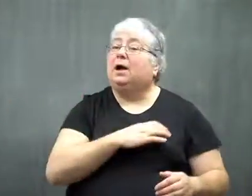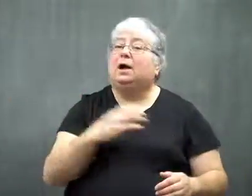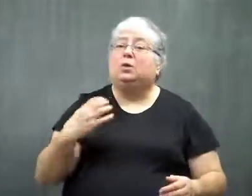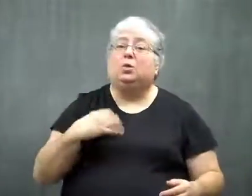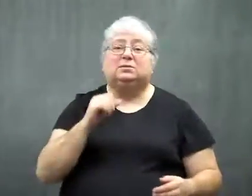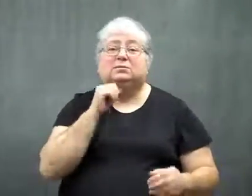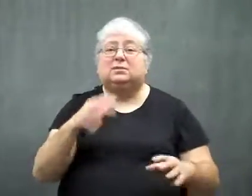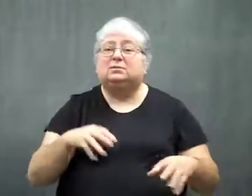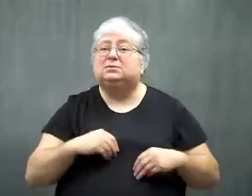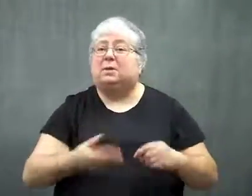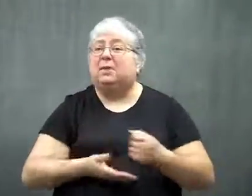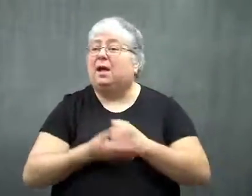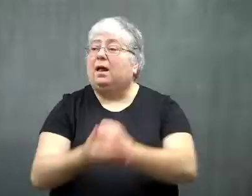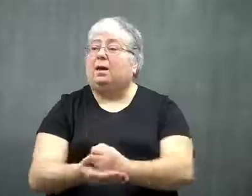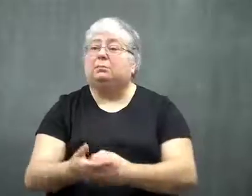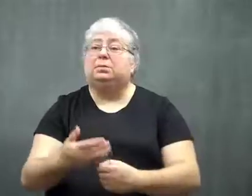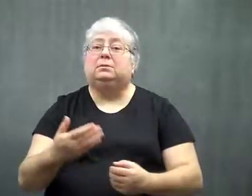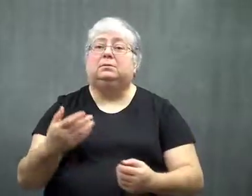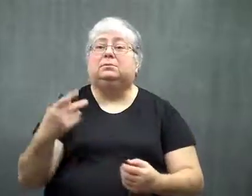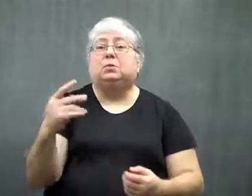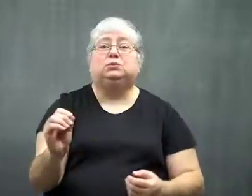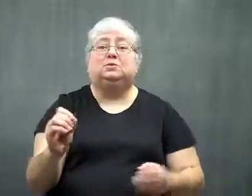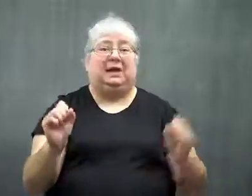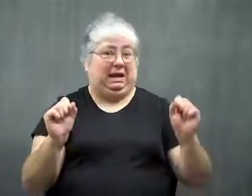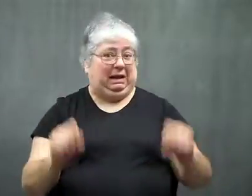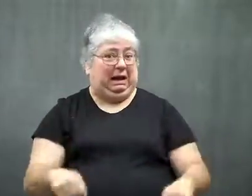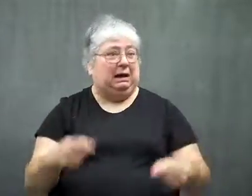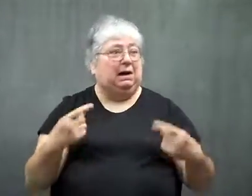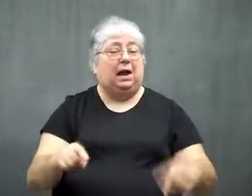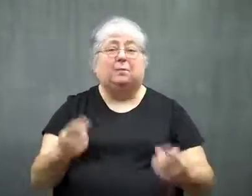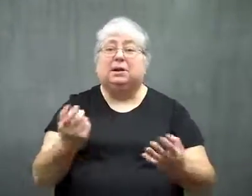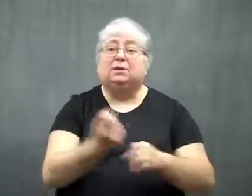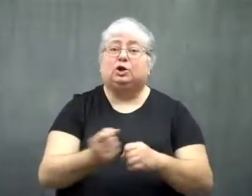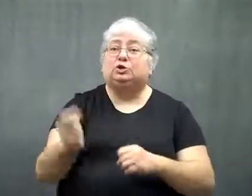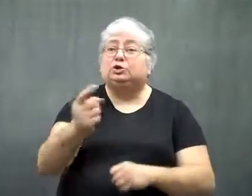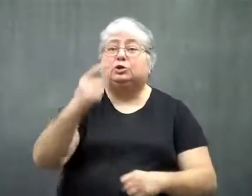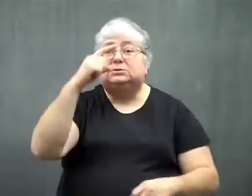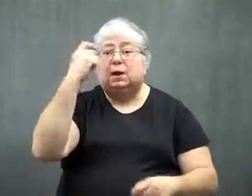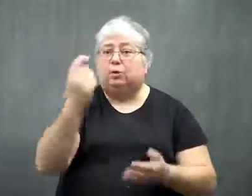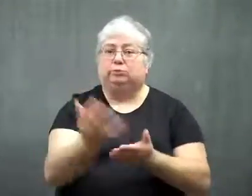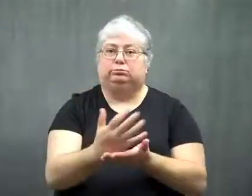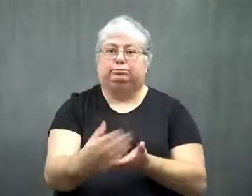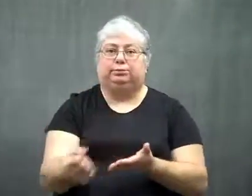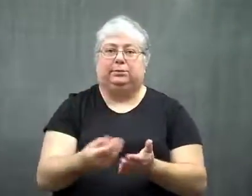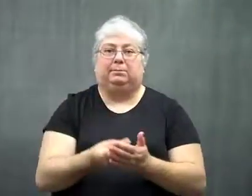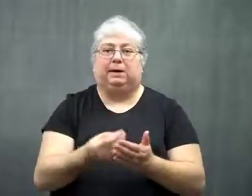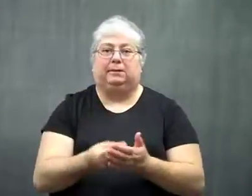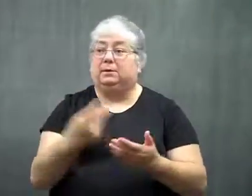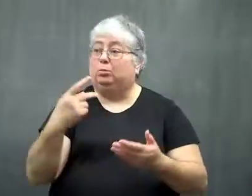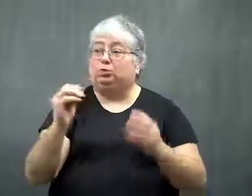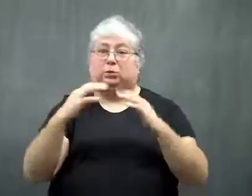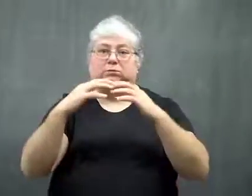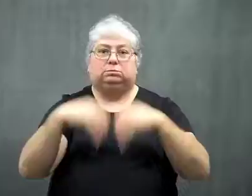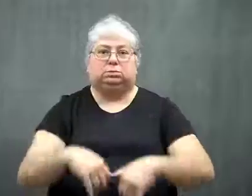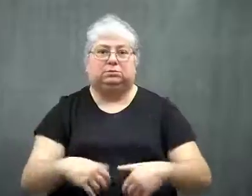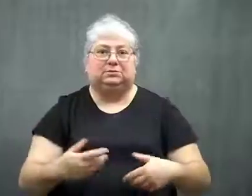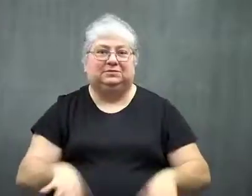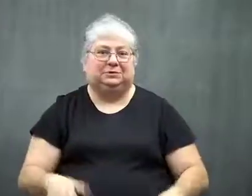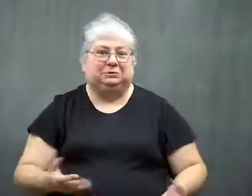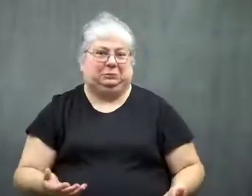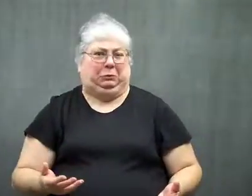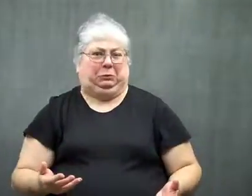it could run out of money by next summer, then we wouldn't have a Postal Service.